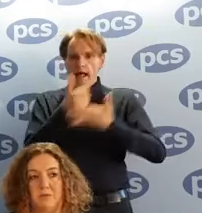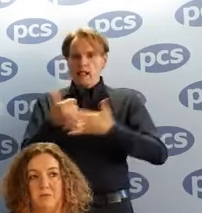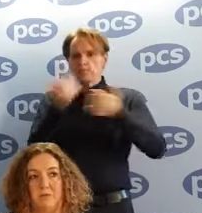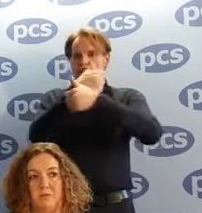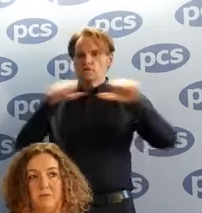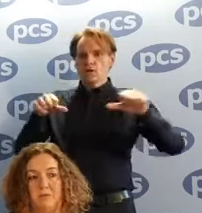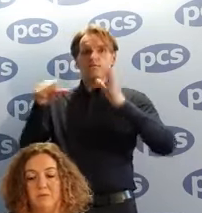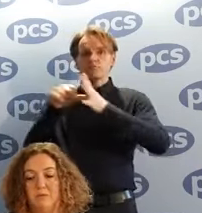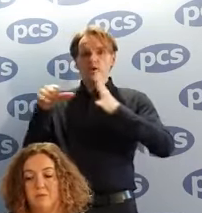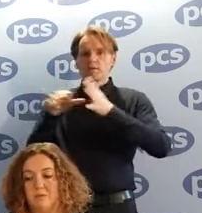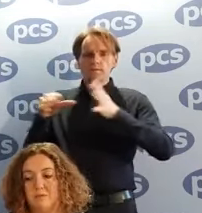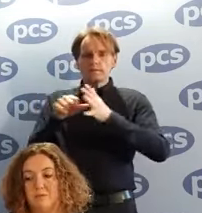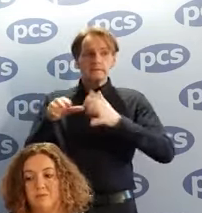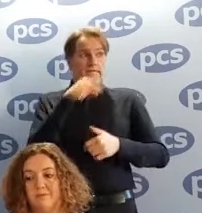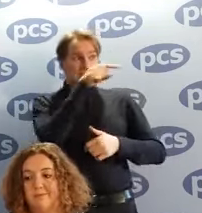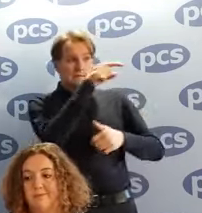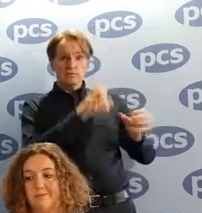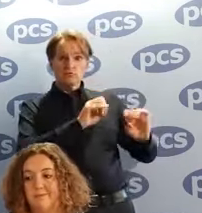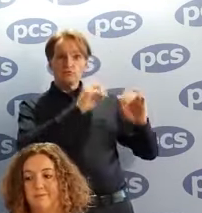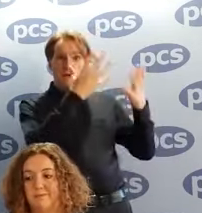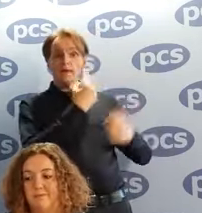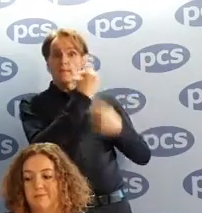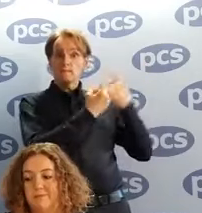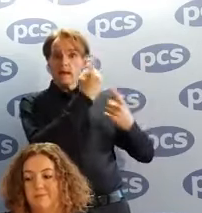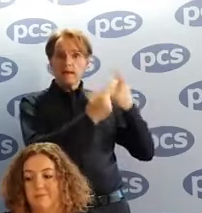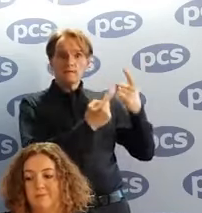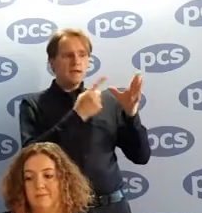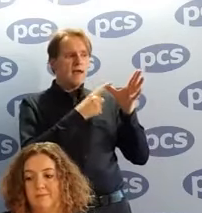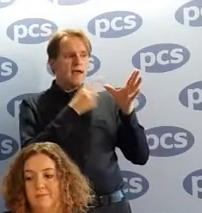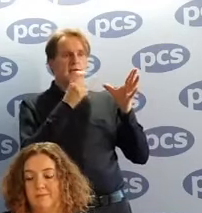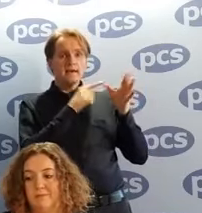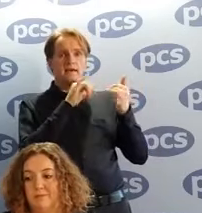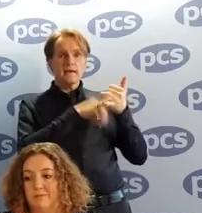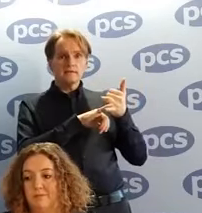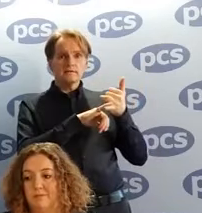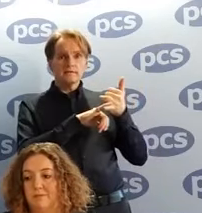conflict and resolve disputes, those manager members they have been